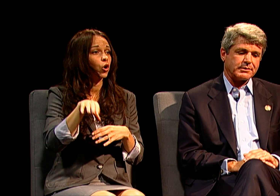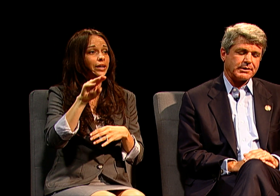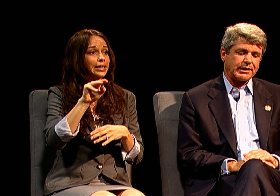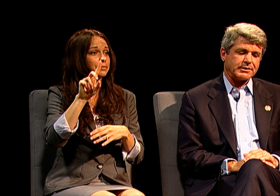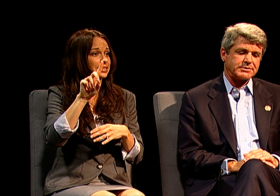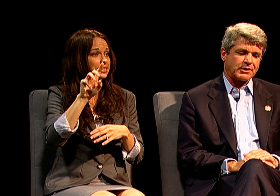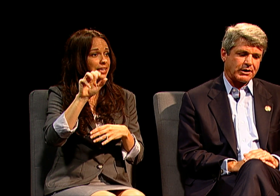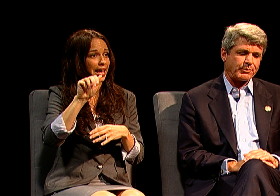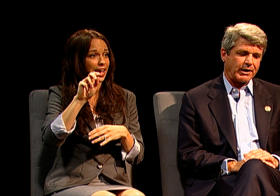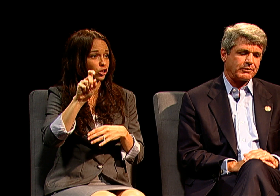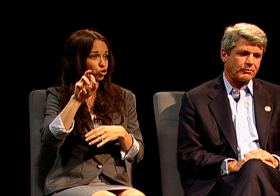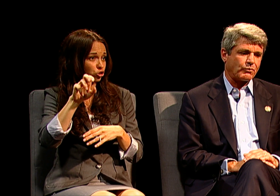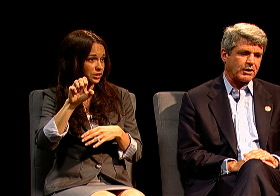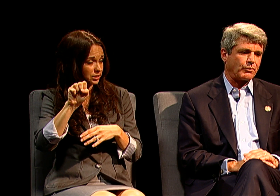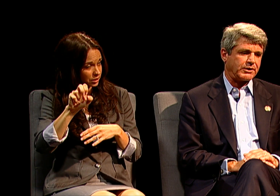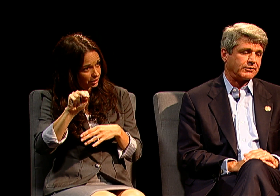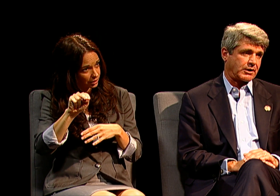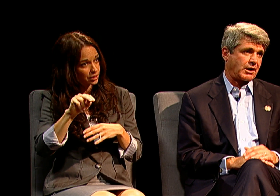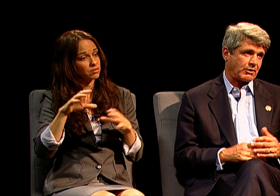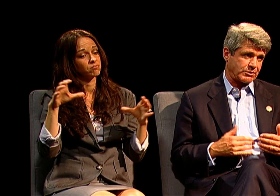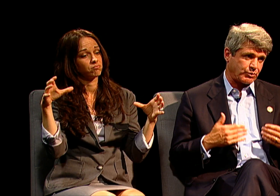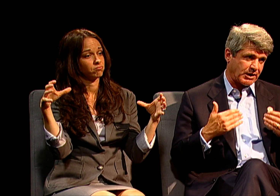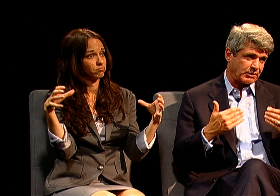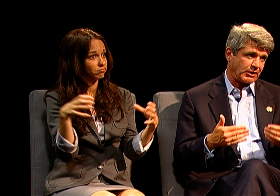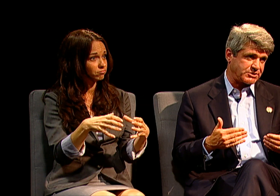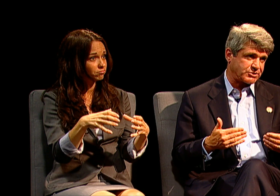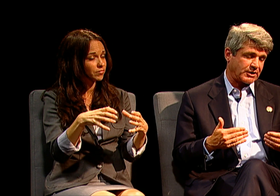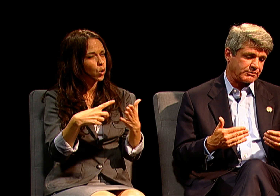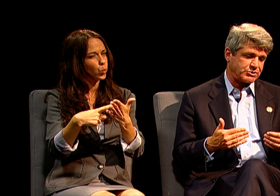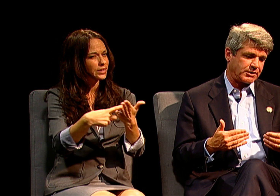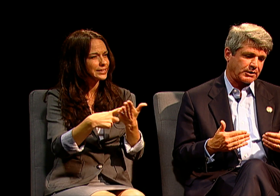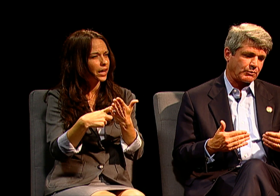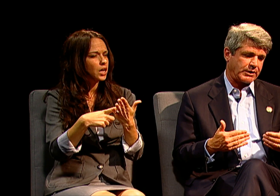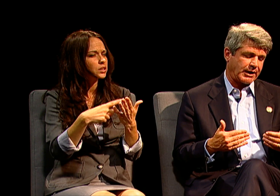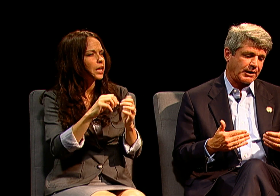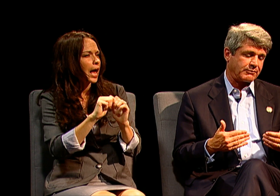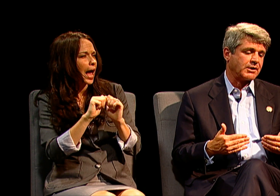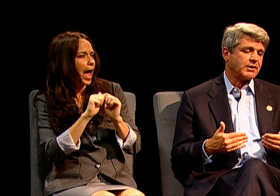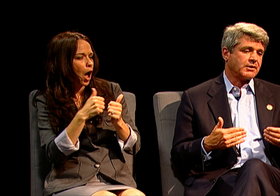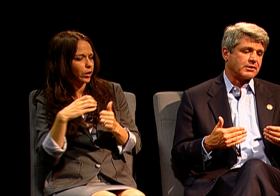AND TALK ABOUT WHAT CAN WE DO IN THE CONGRESS? WHAT KIND OF LEGISLATIVE AGENDA CAN WE HAVE